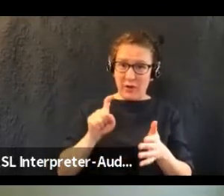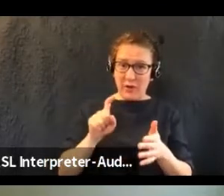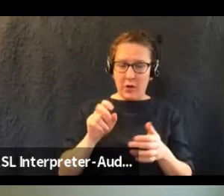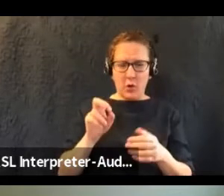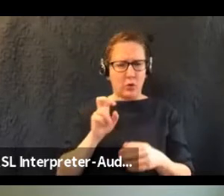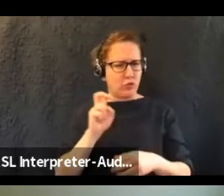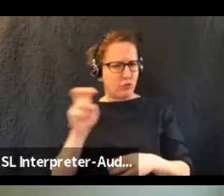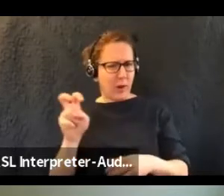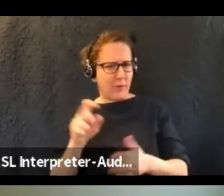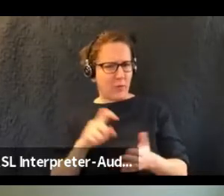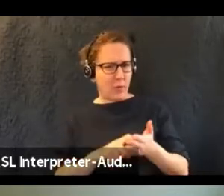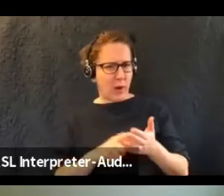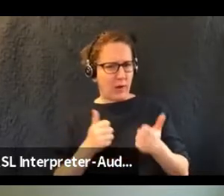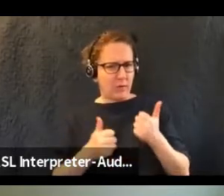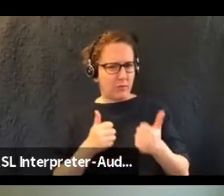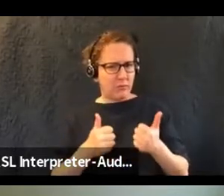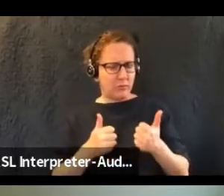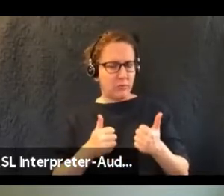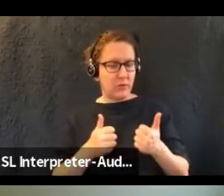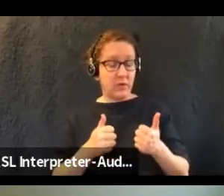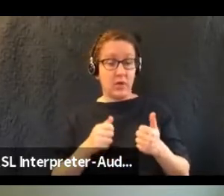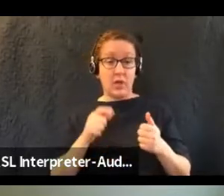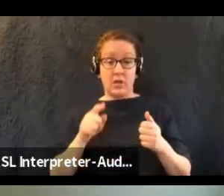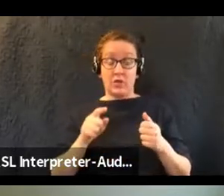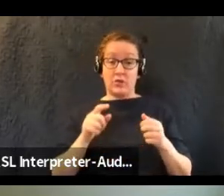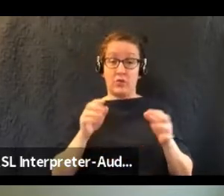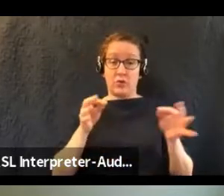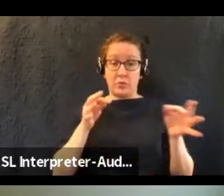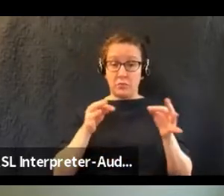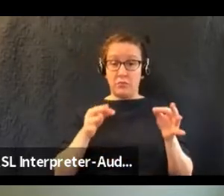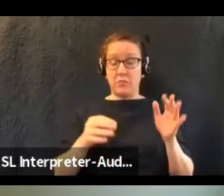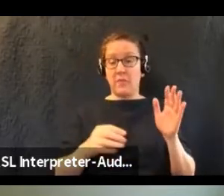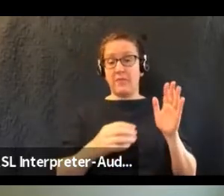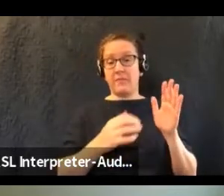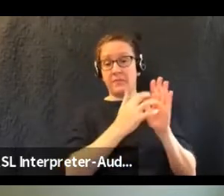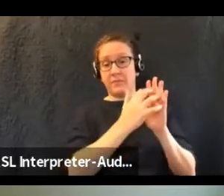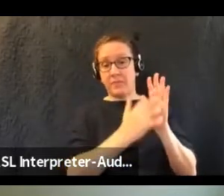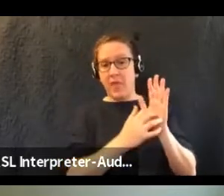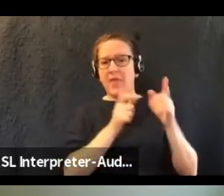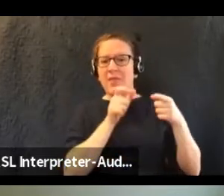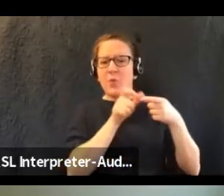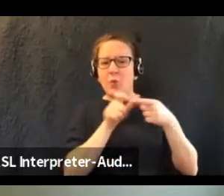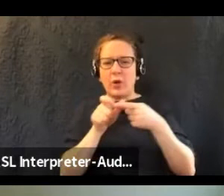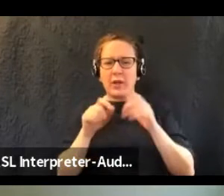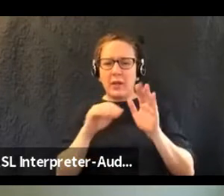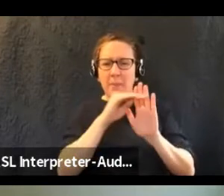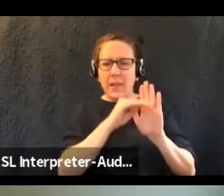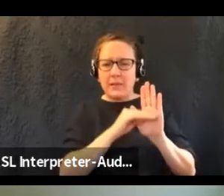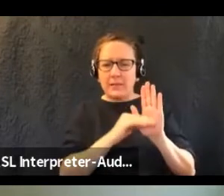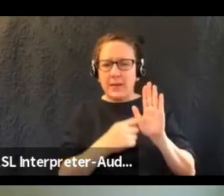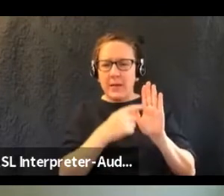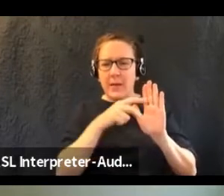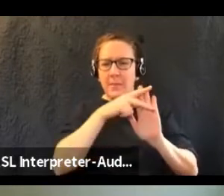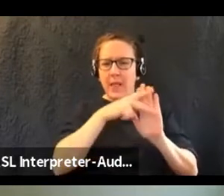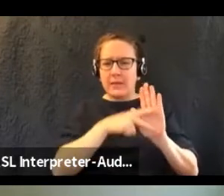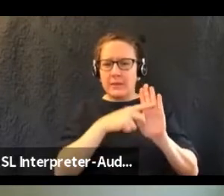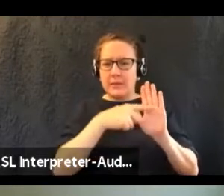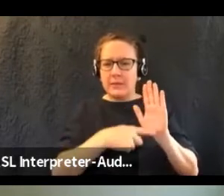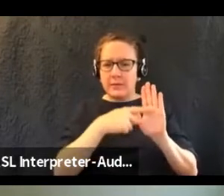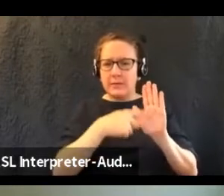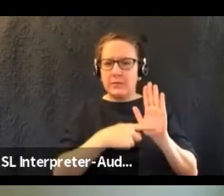So as you're framing your and forming the wording around your policies and your programs,